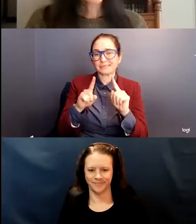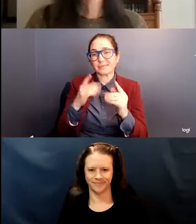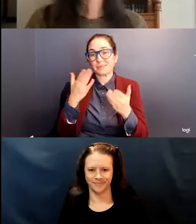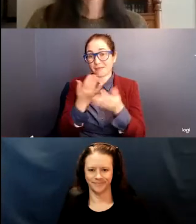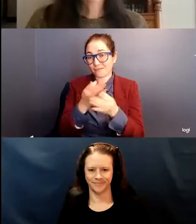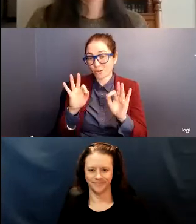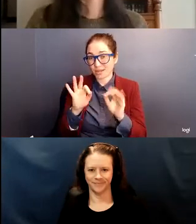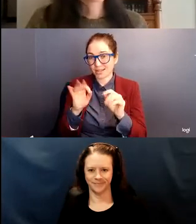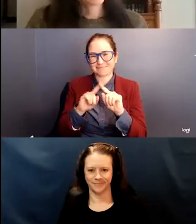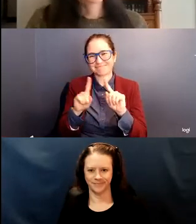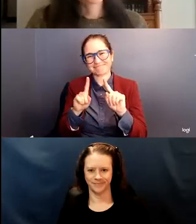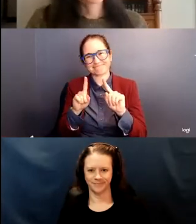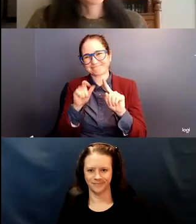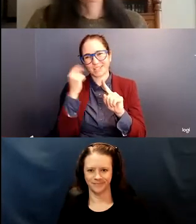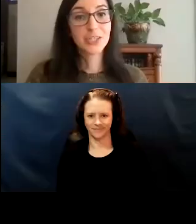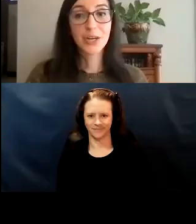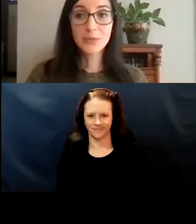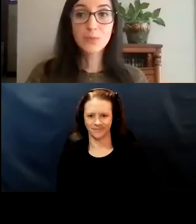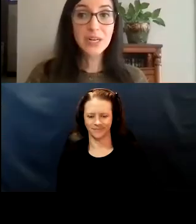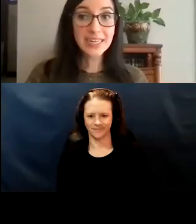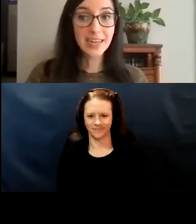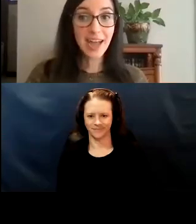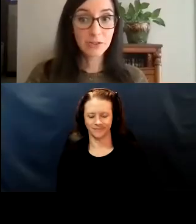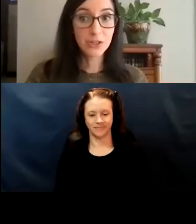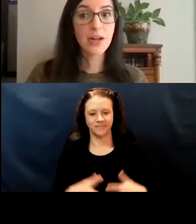isn't always accurate. And you're going to really encounter a lot